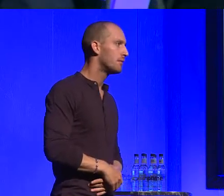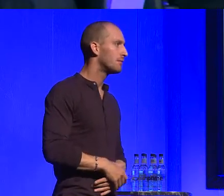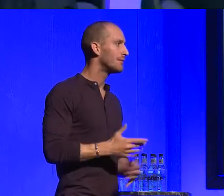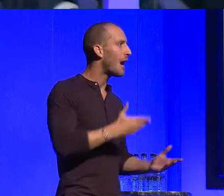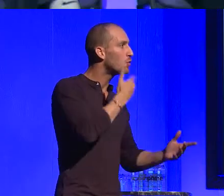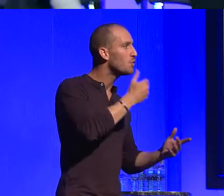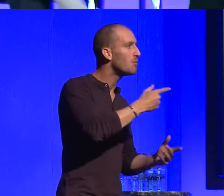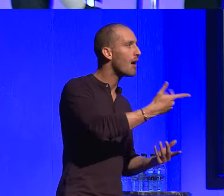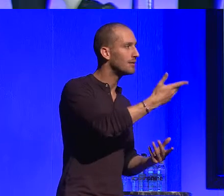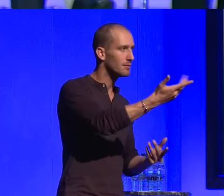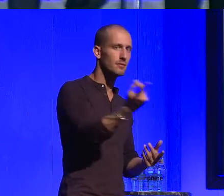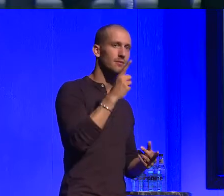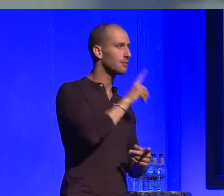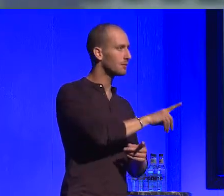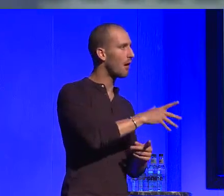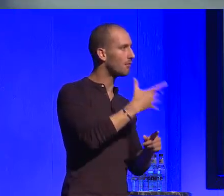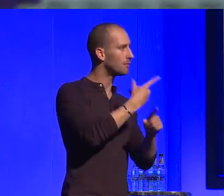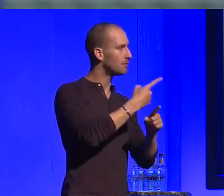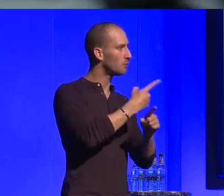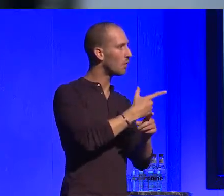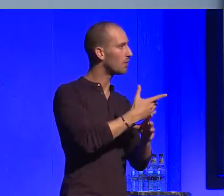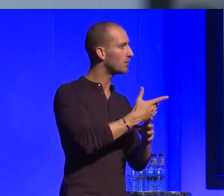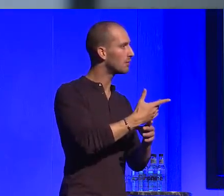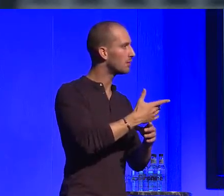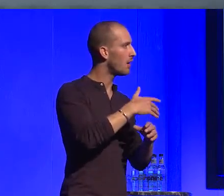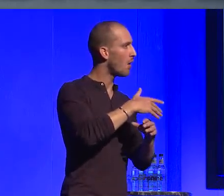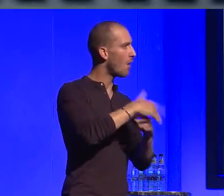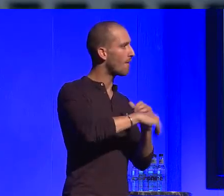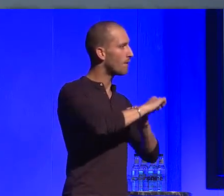First of all, I just want to thank you and Giles and everyone who attended the workshop.